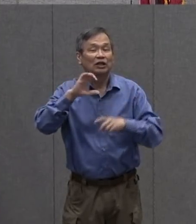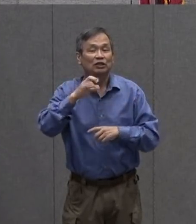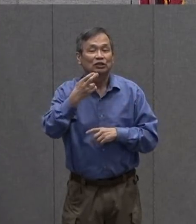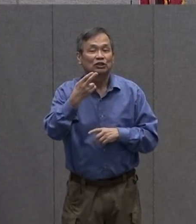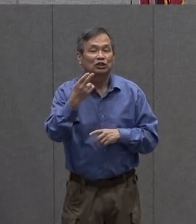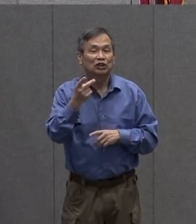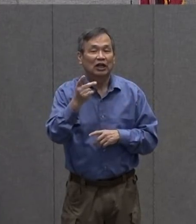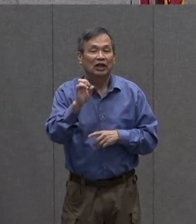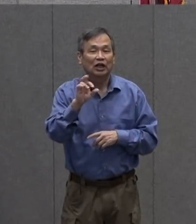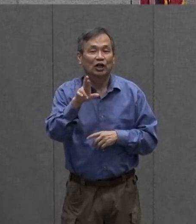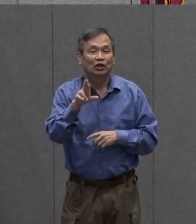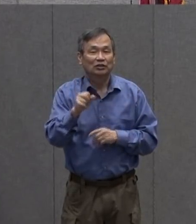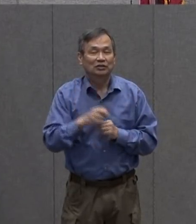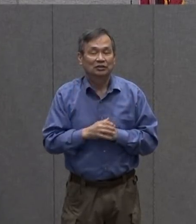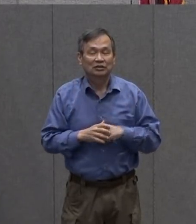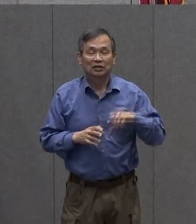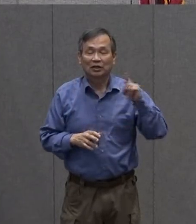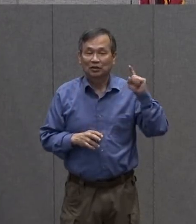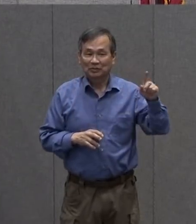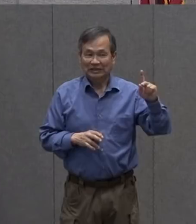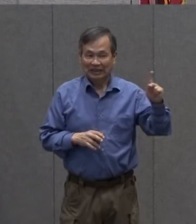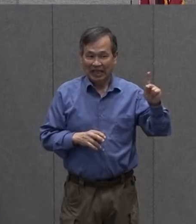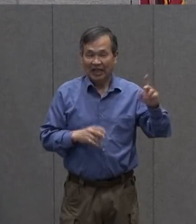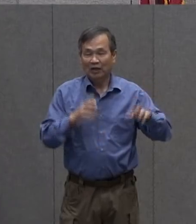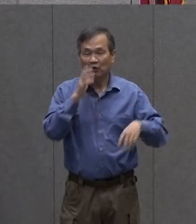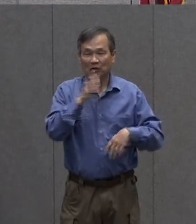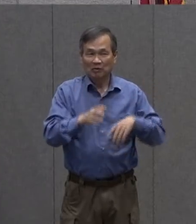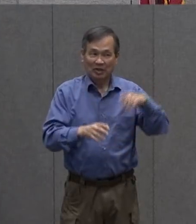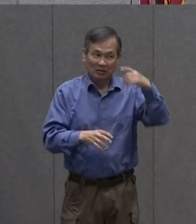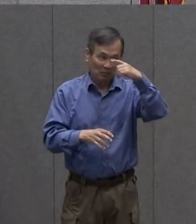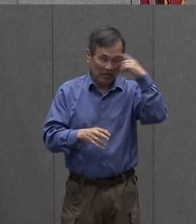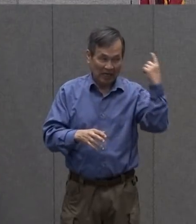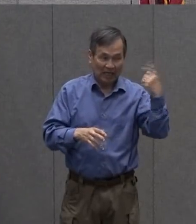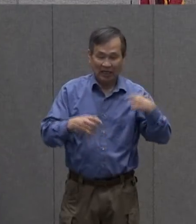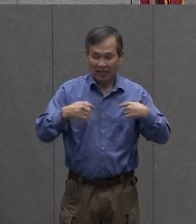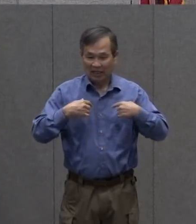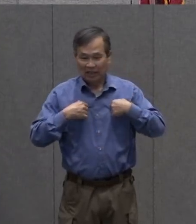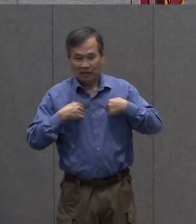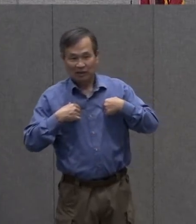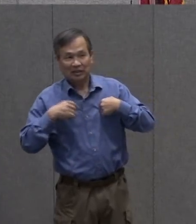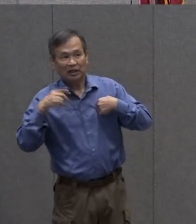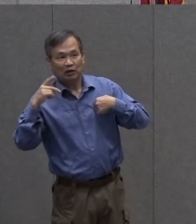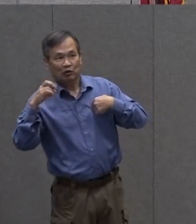So, Mrs. Kay is going to be black. And Mrs. Craff is going to be red.